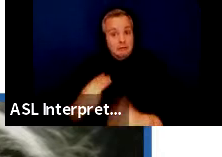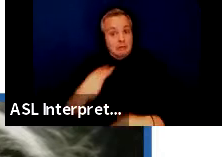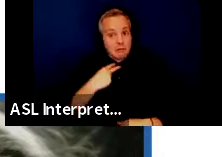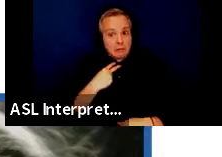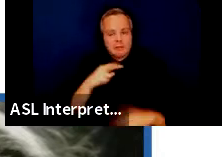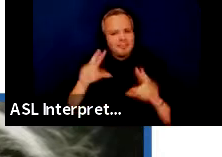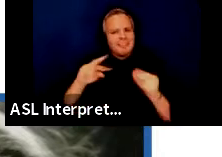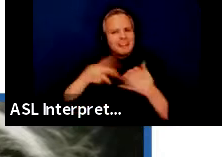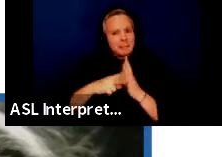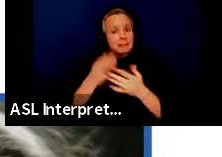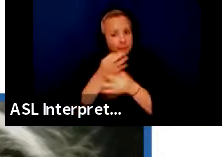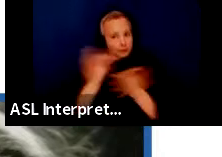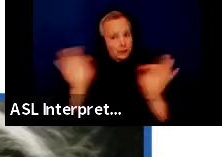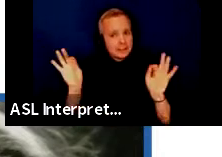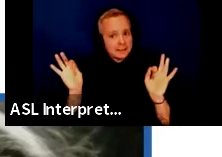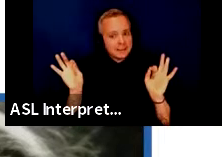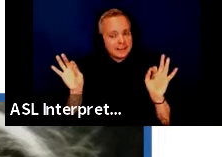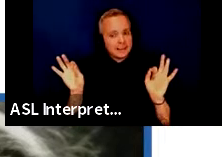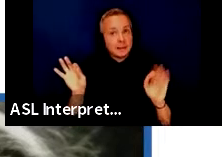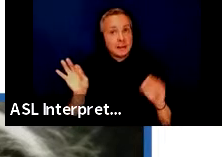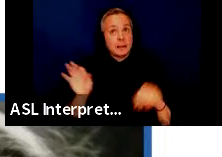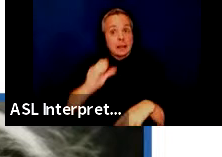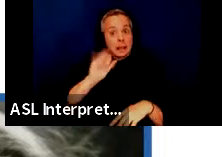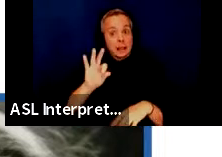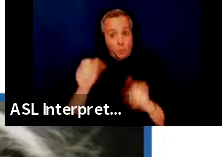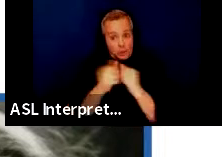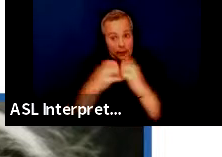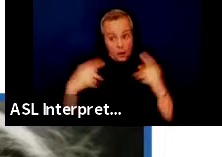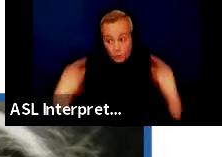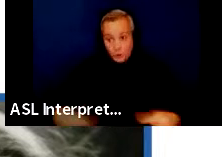WITHOUT MY WHEELCHAIR, I WOULD BE CONFINED BUT TO A BED.